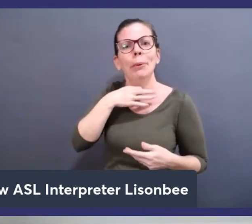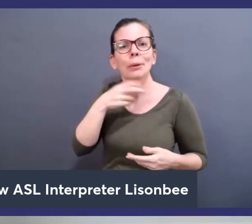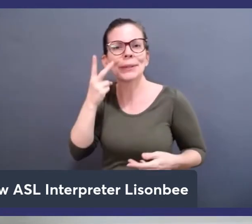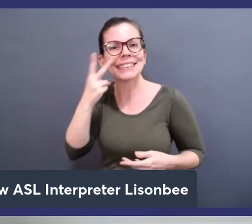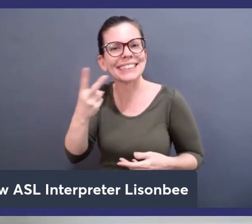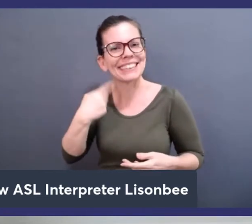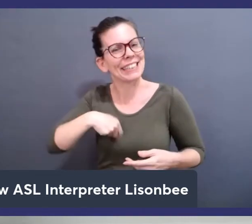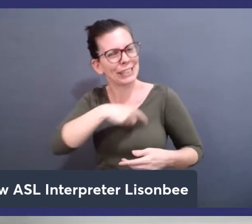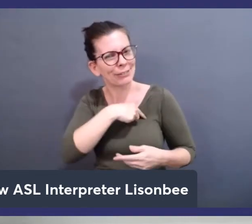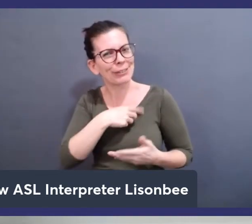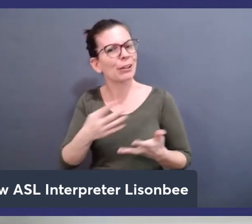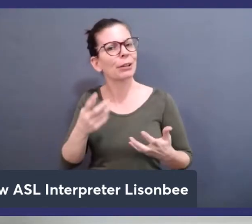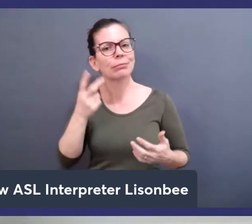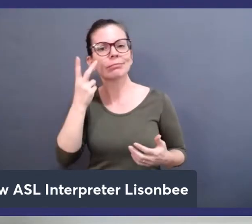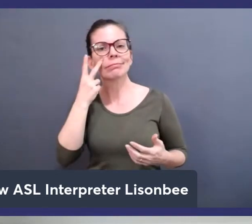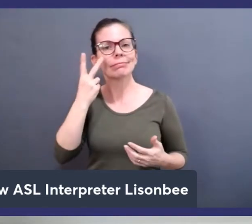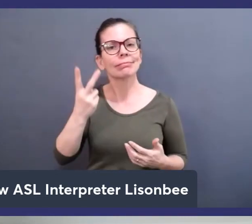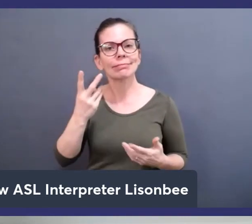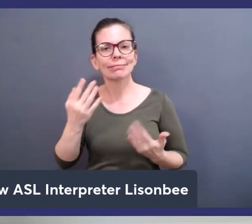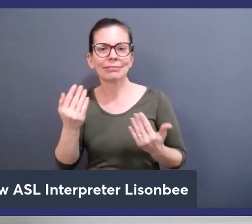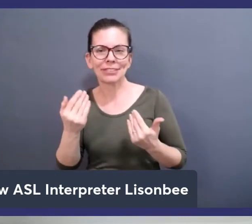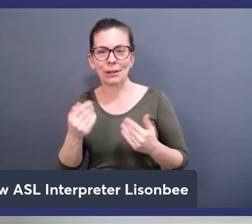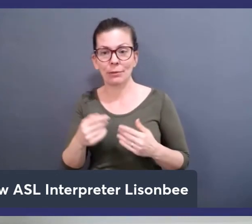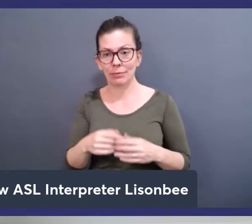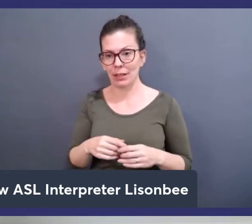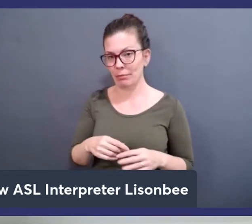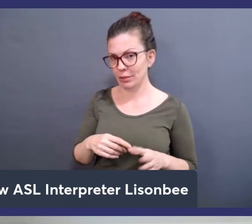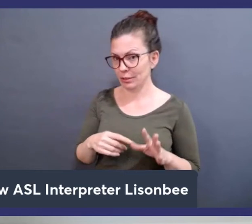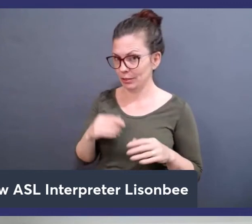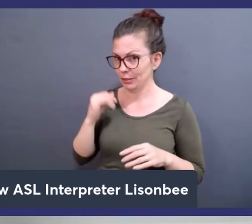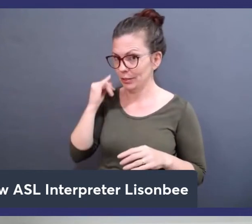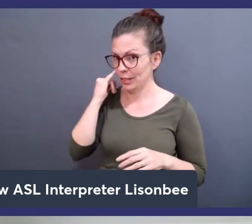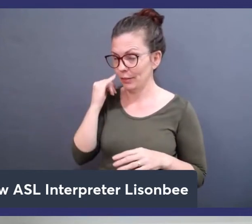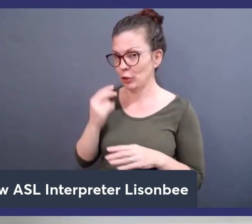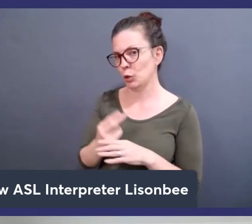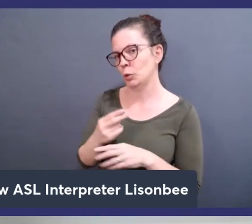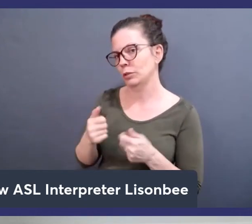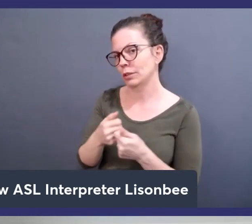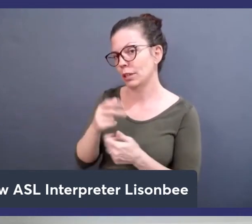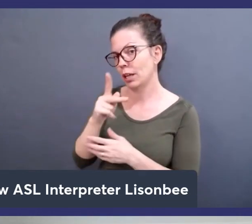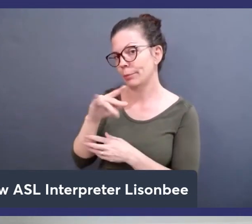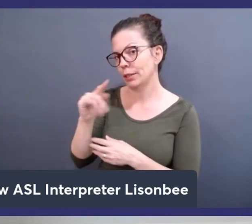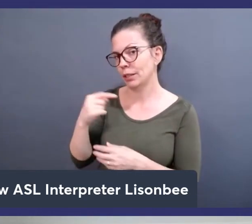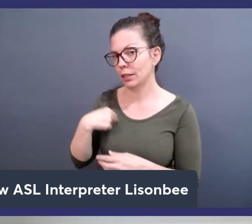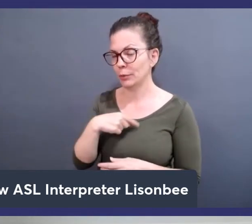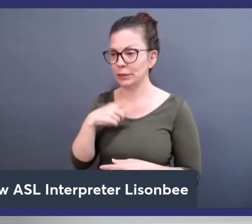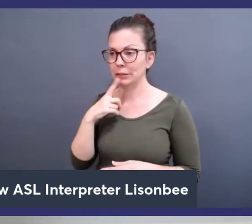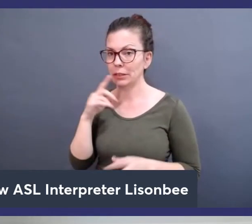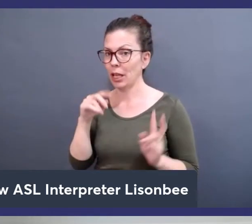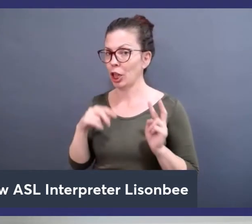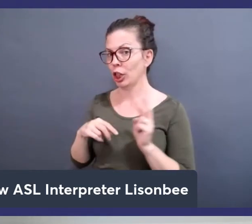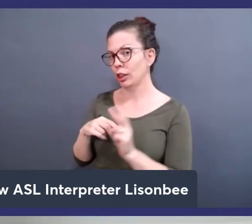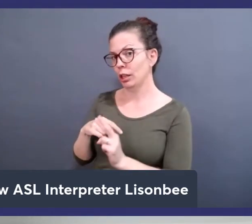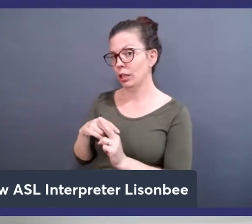We wanna, hey, and hey, if it's using GameKit and we can say, Hey, look at this game using GameKit,